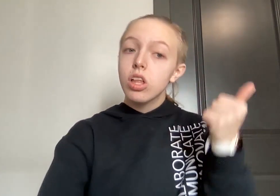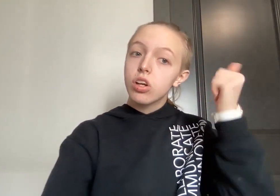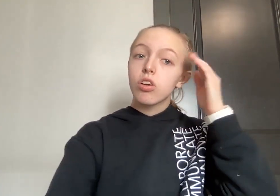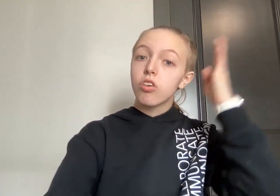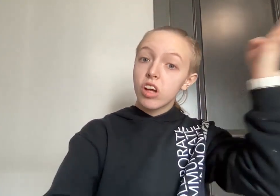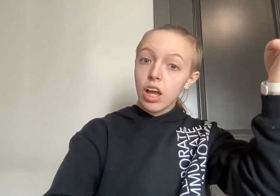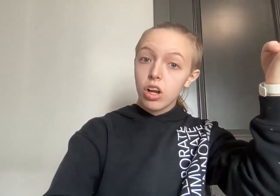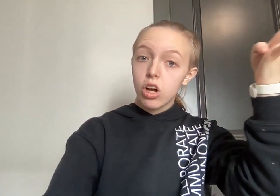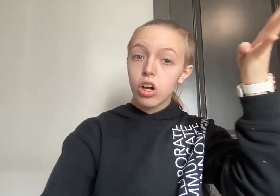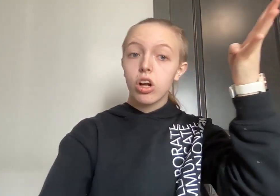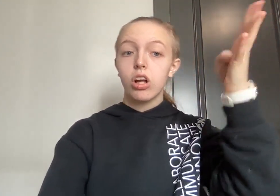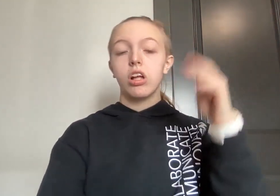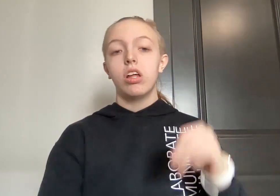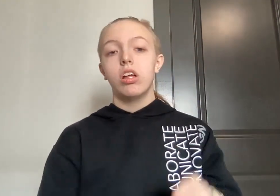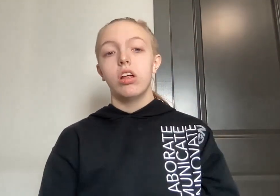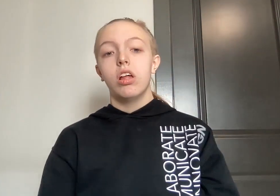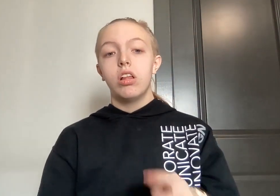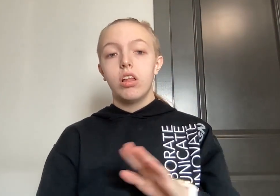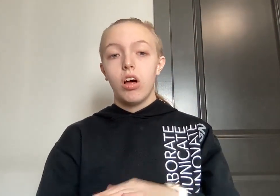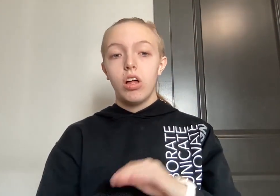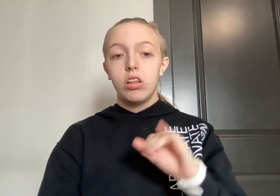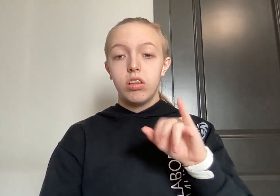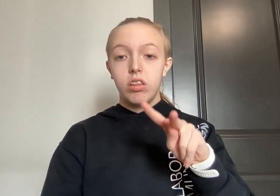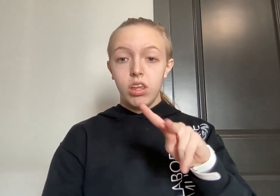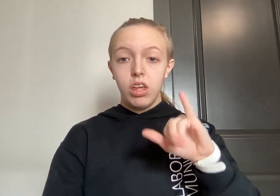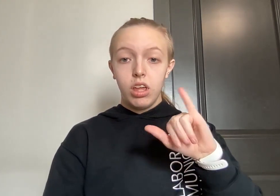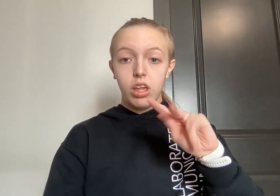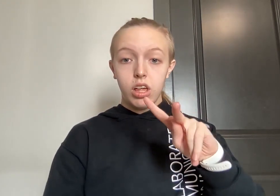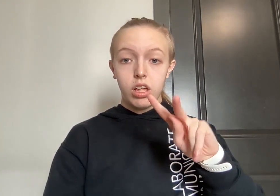Another creator on TikTok